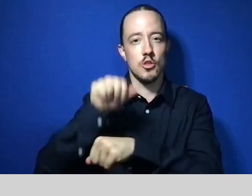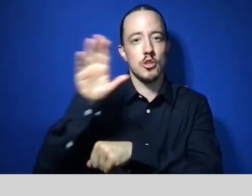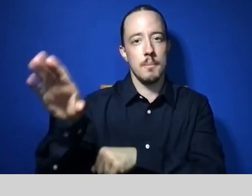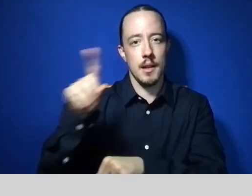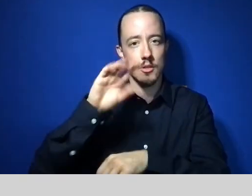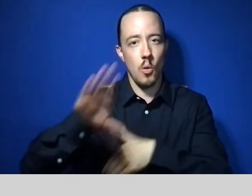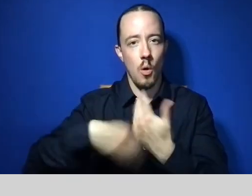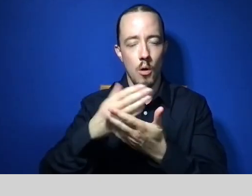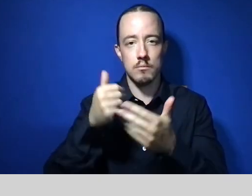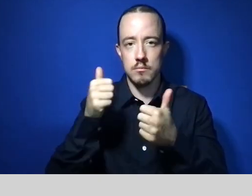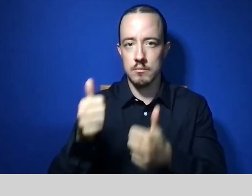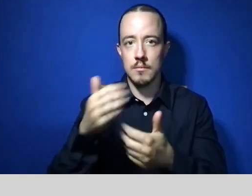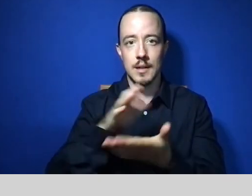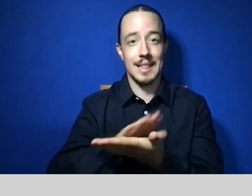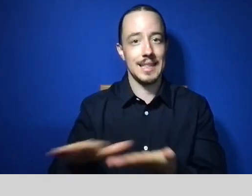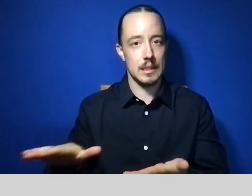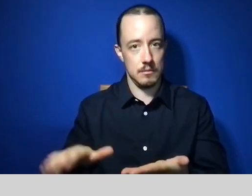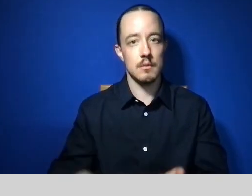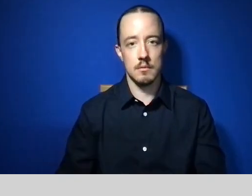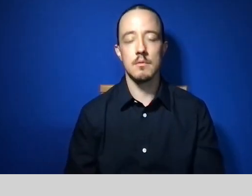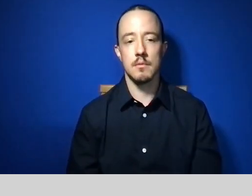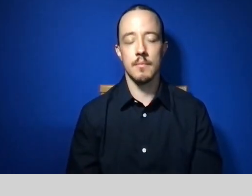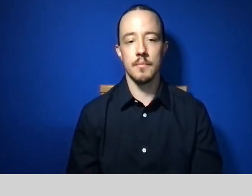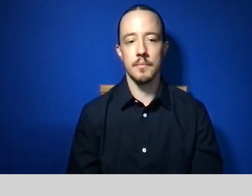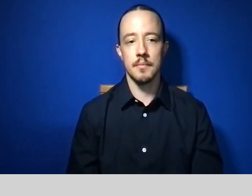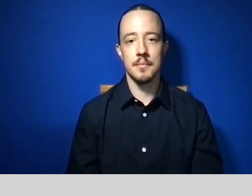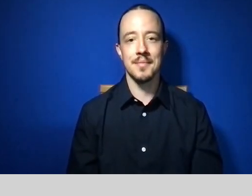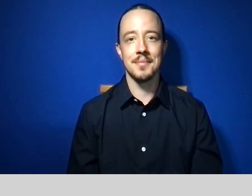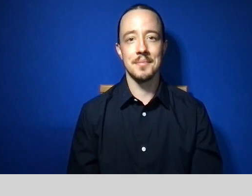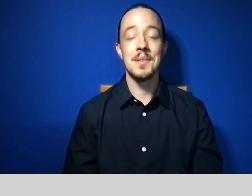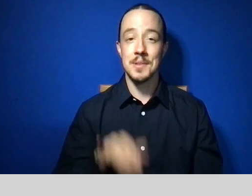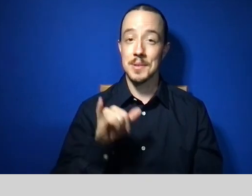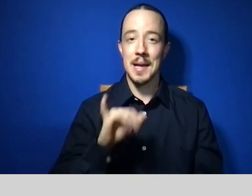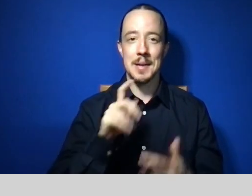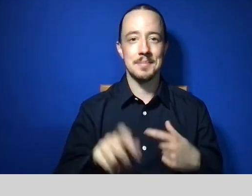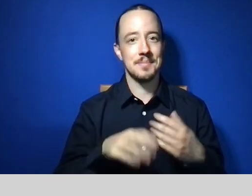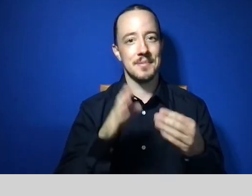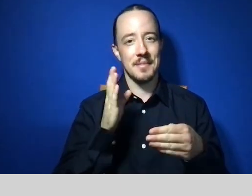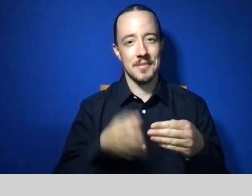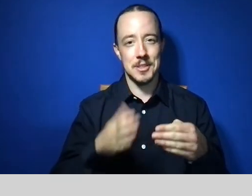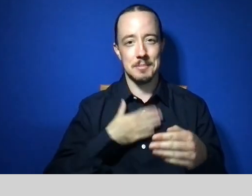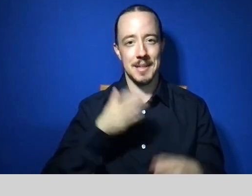is robust and is clean. So that concludes my talk.